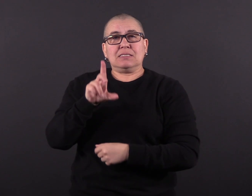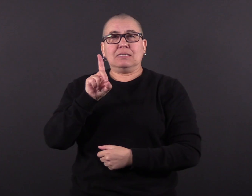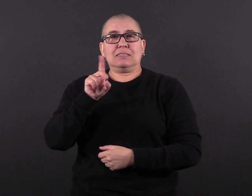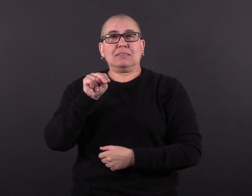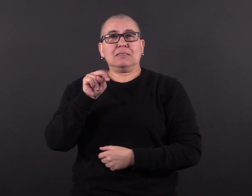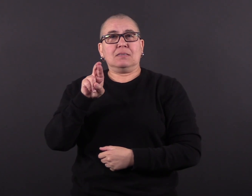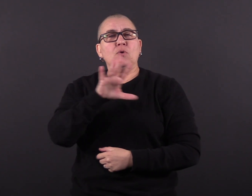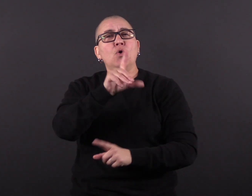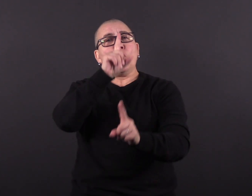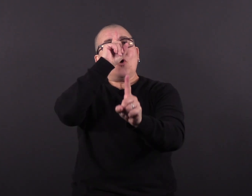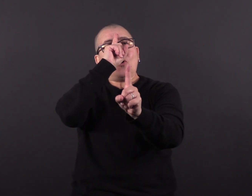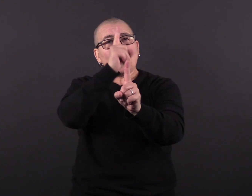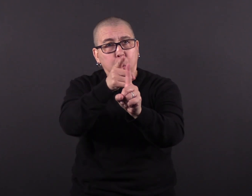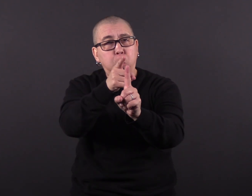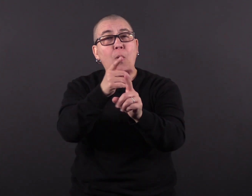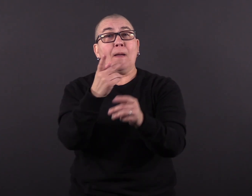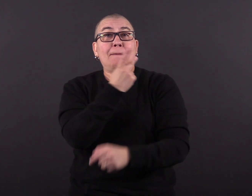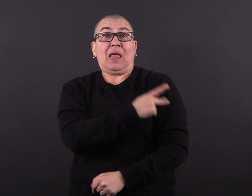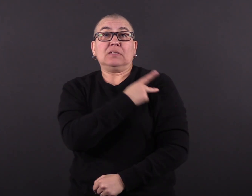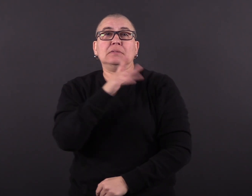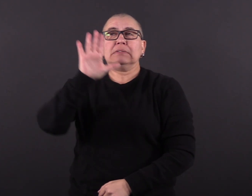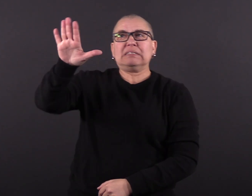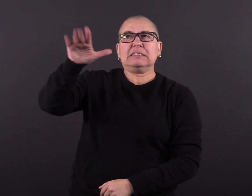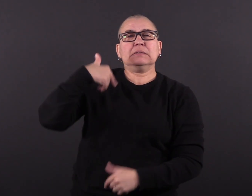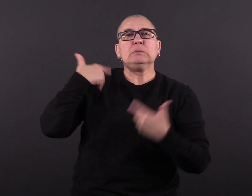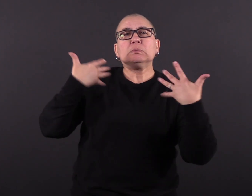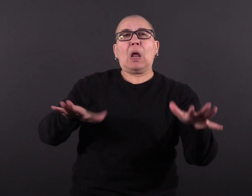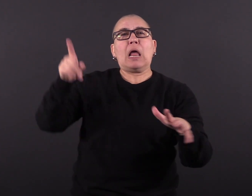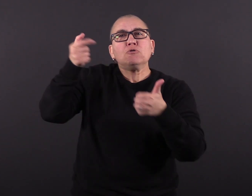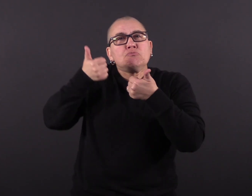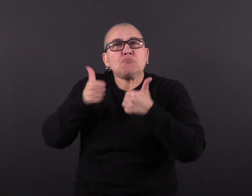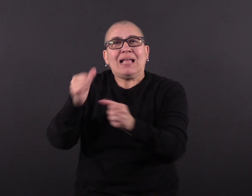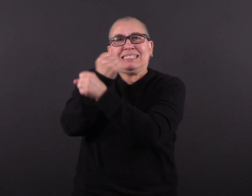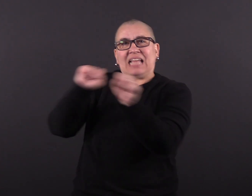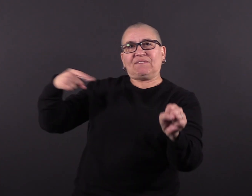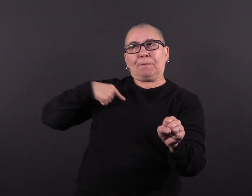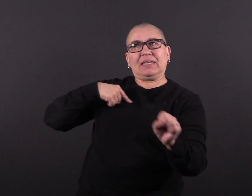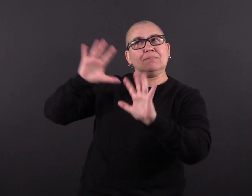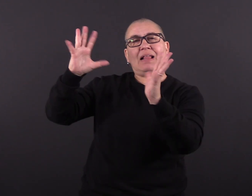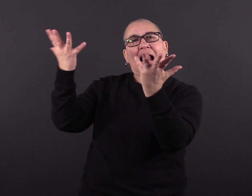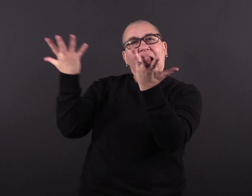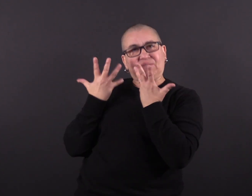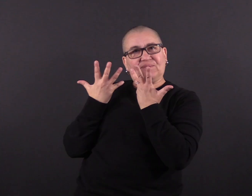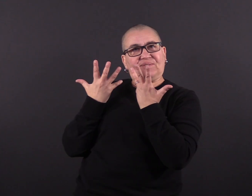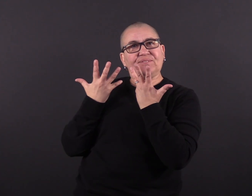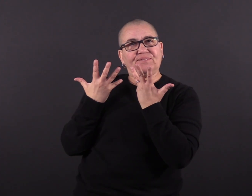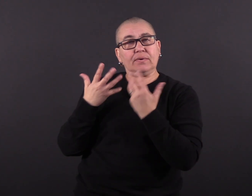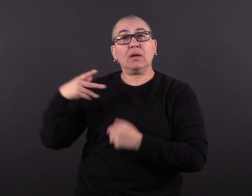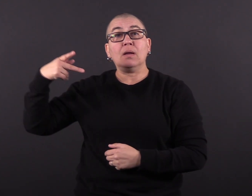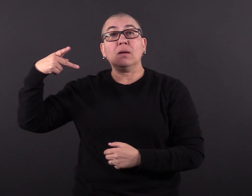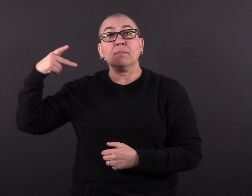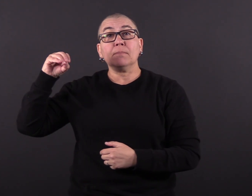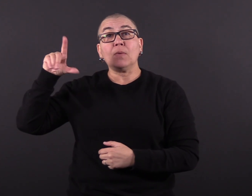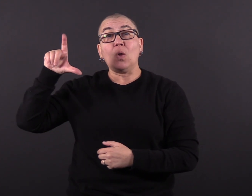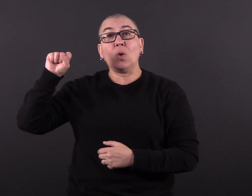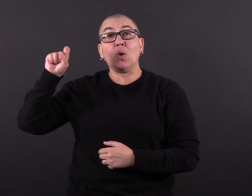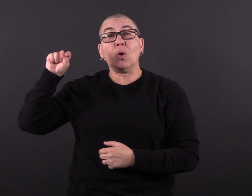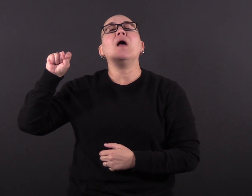In short, a DNR determines if the patient wants to cut off life sustaining actions,